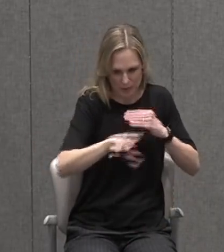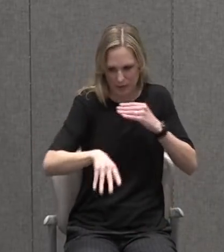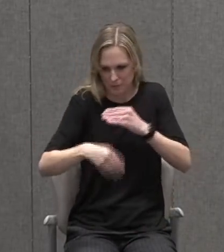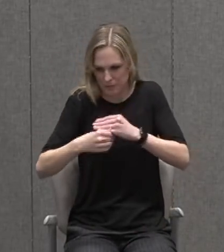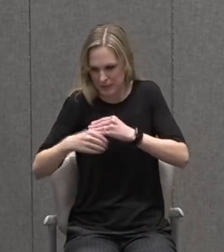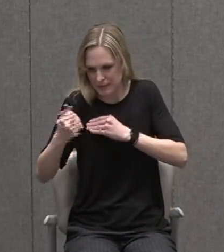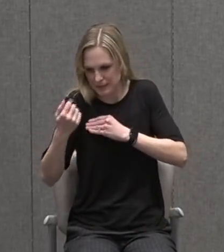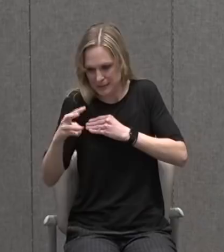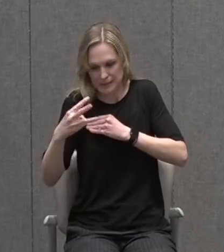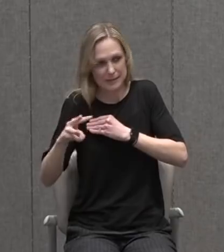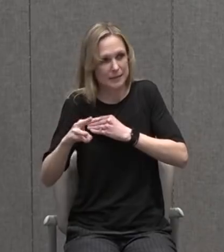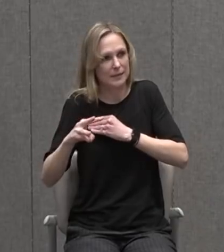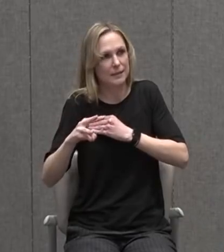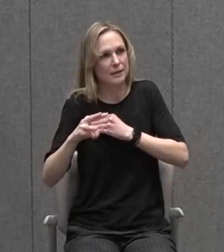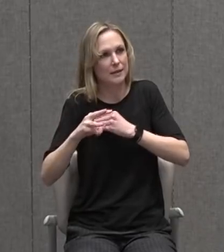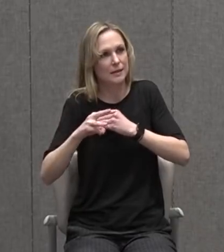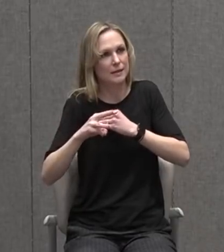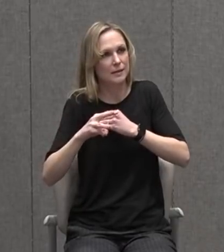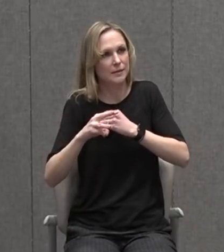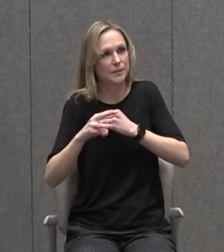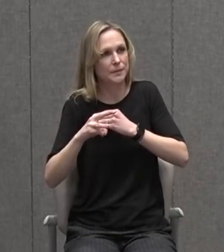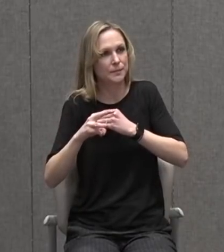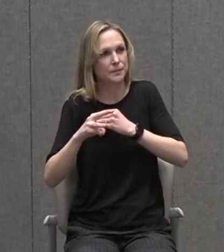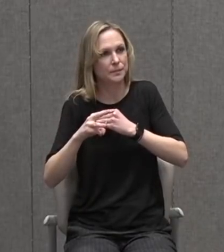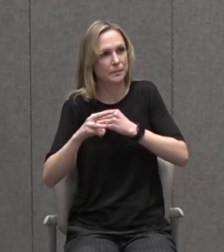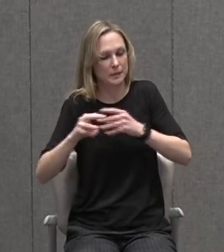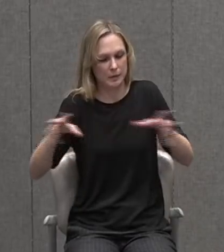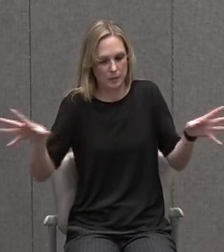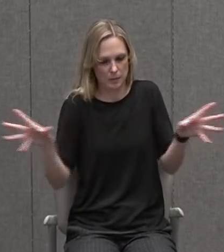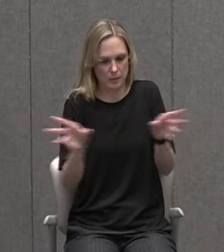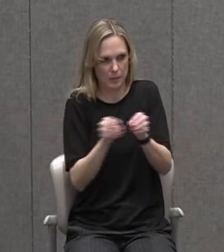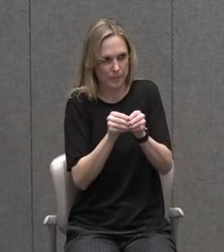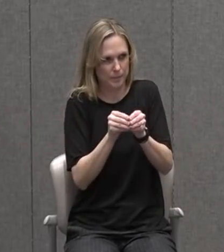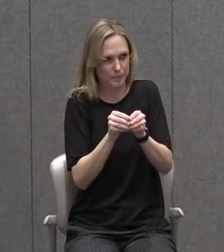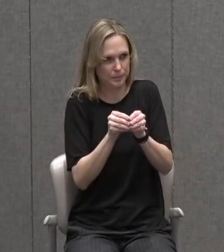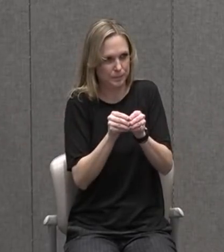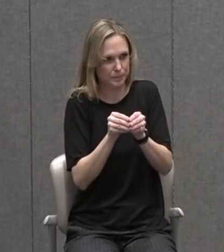So I'm gonna add my six, my 10s 10, 20, 30 40, 50,